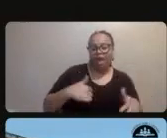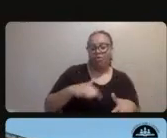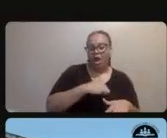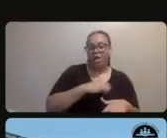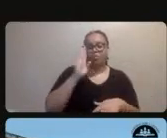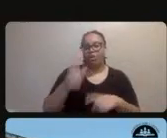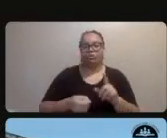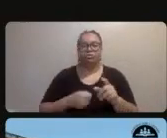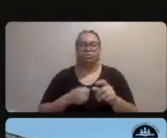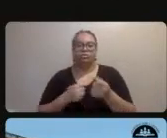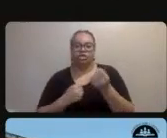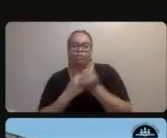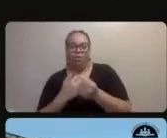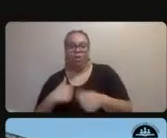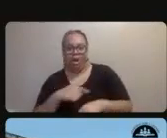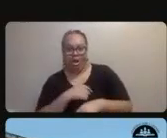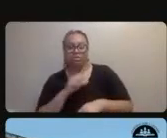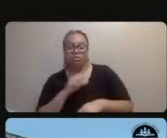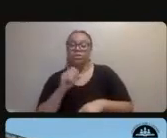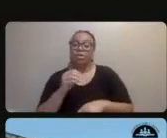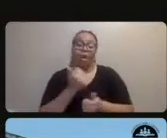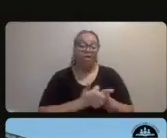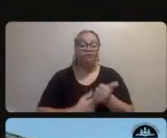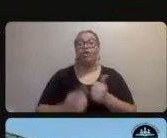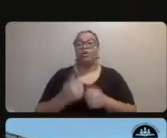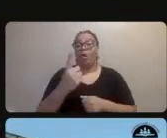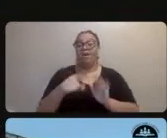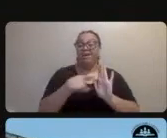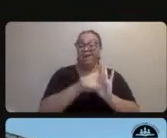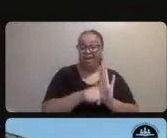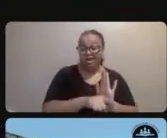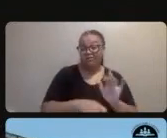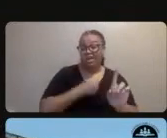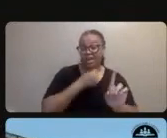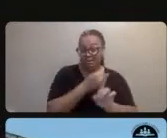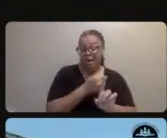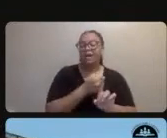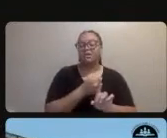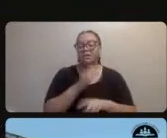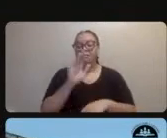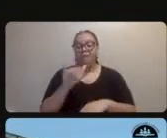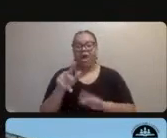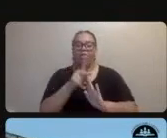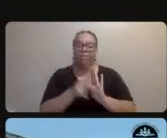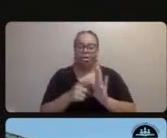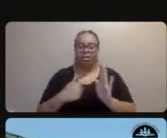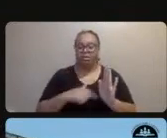ABOUT WITHOUT US. SO I WOULD INVOLVE ALL THOSE